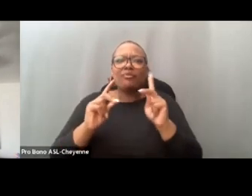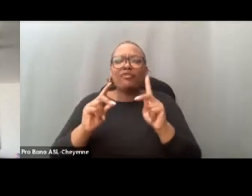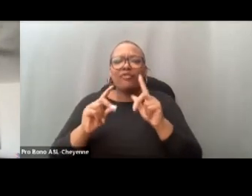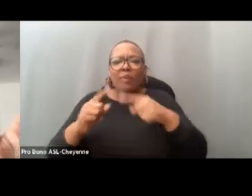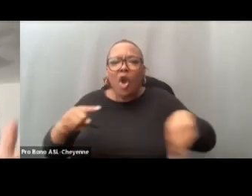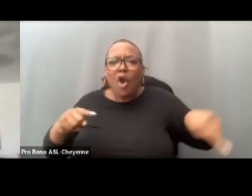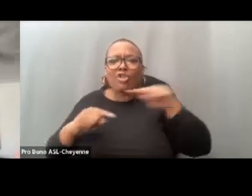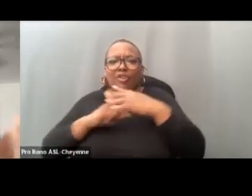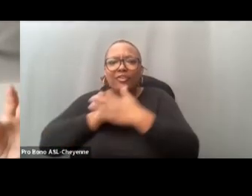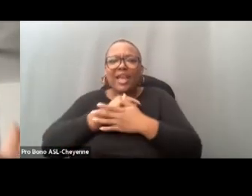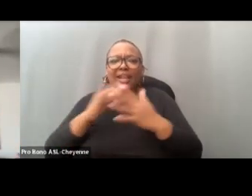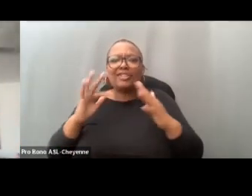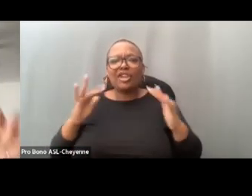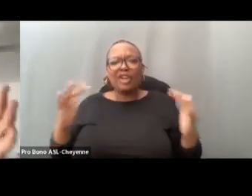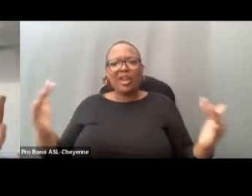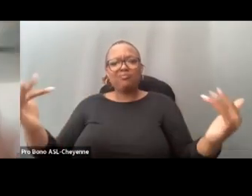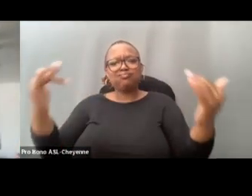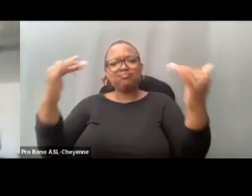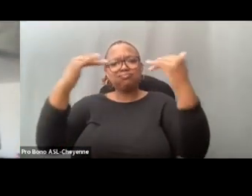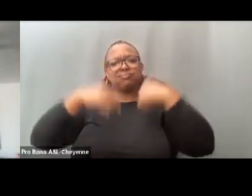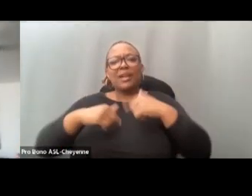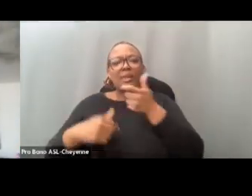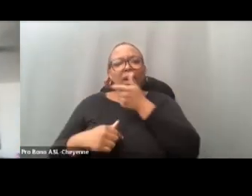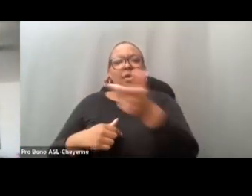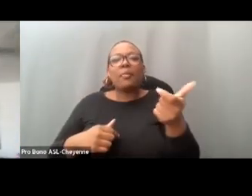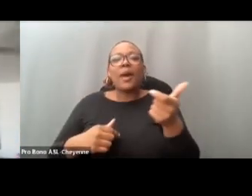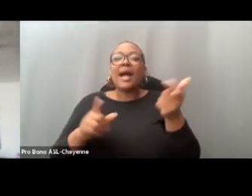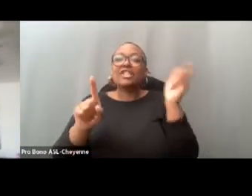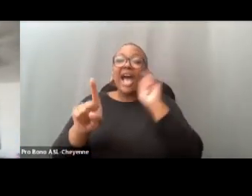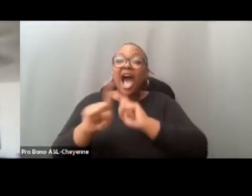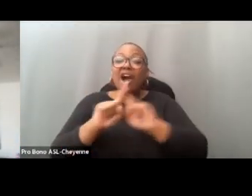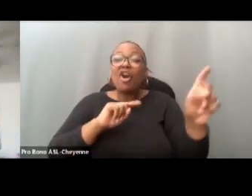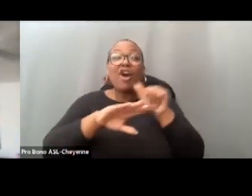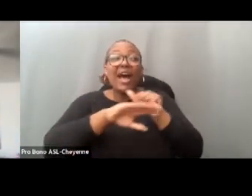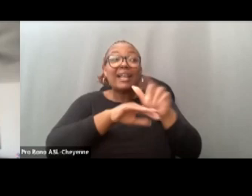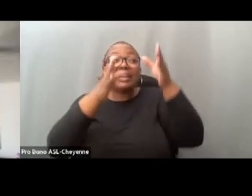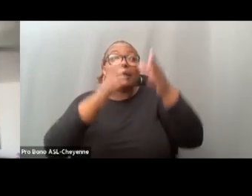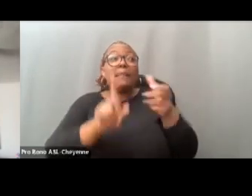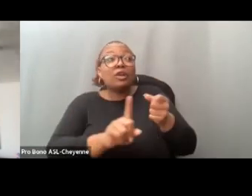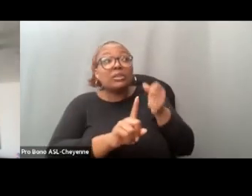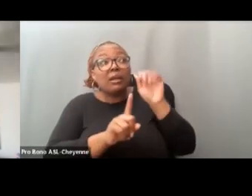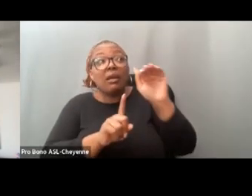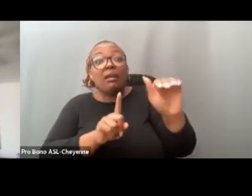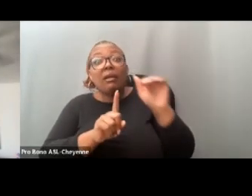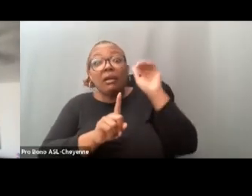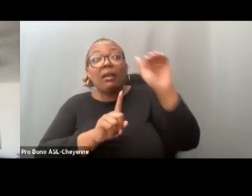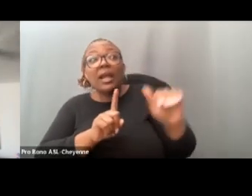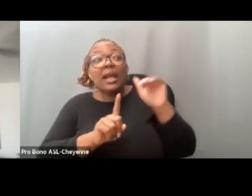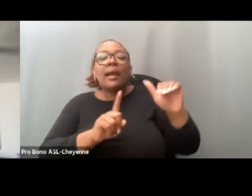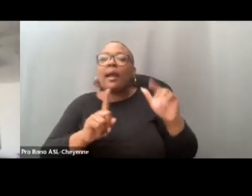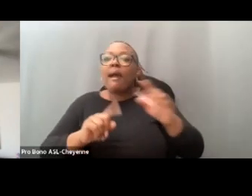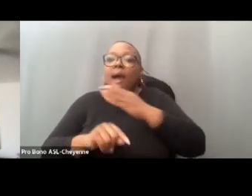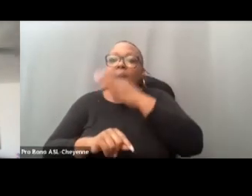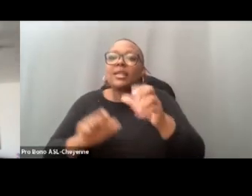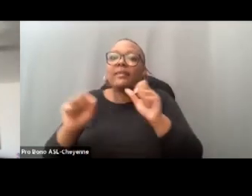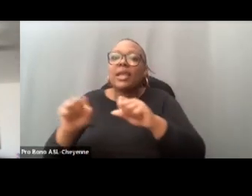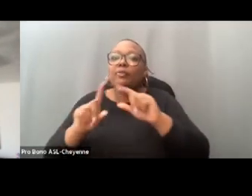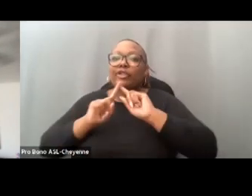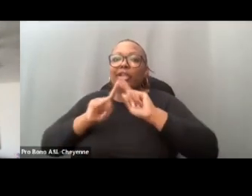I wrote, I called, I sent a human being in-person. I never was able to get a response.